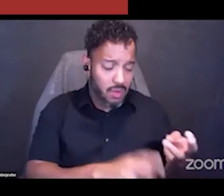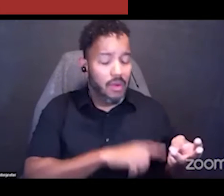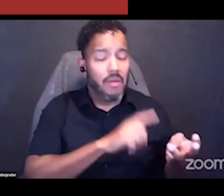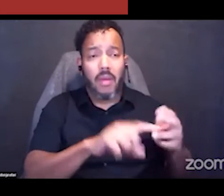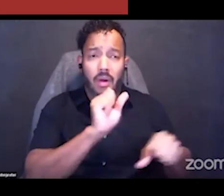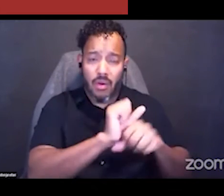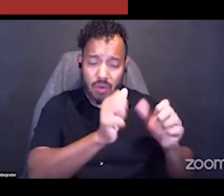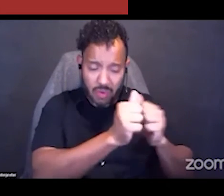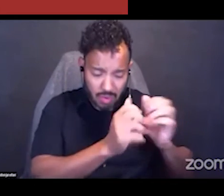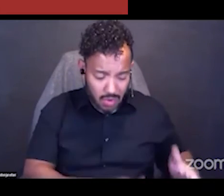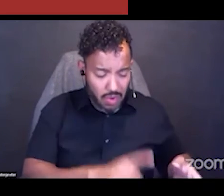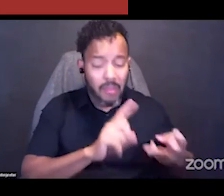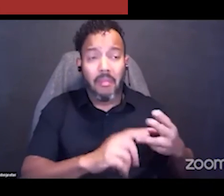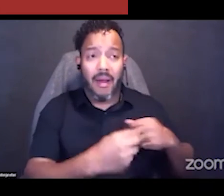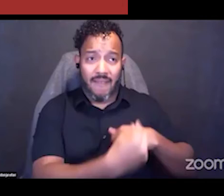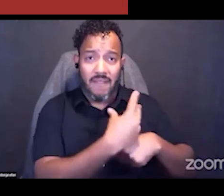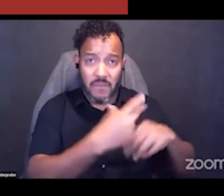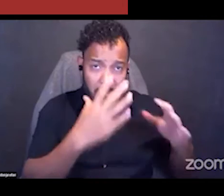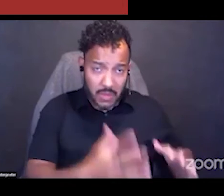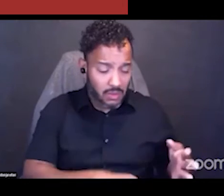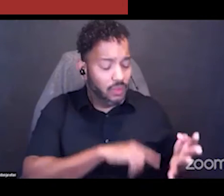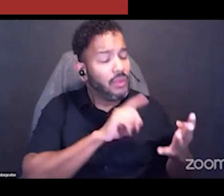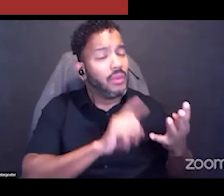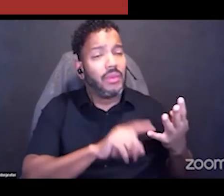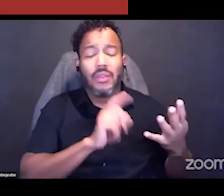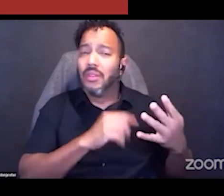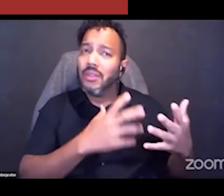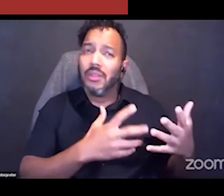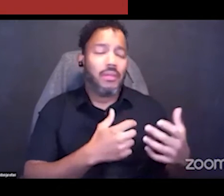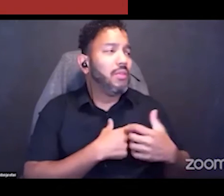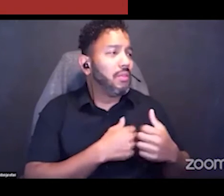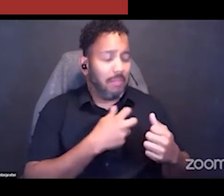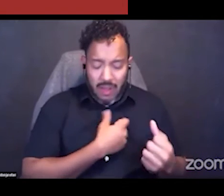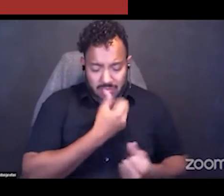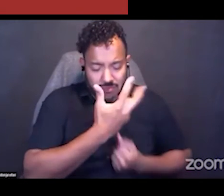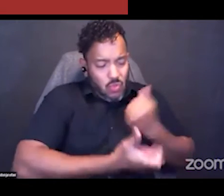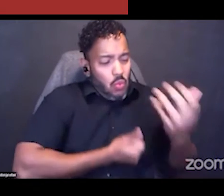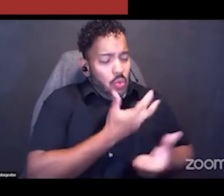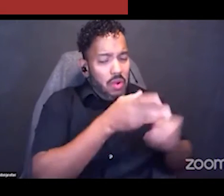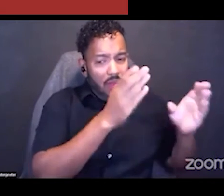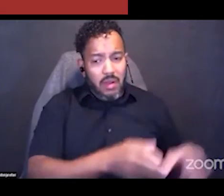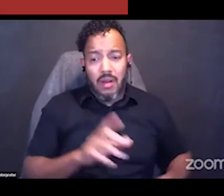Tony, let's hear from you, please.